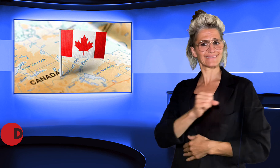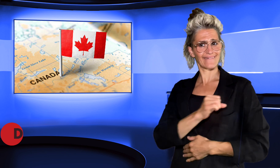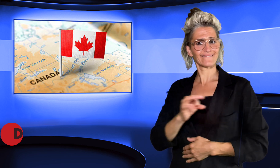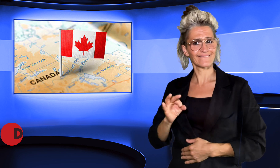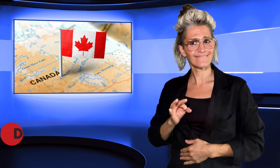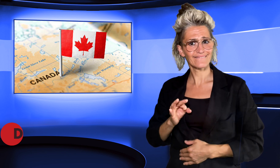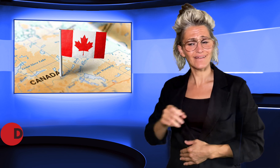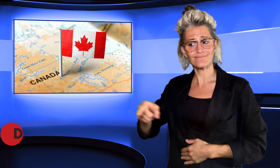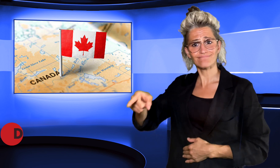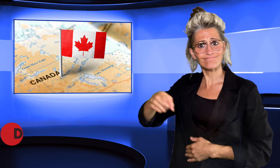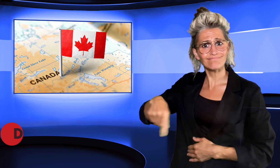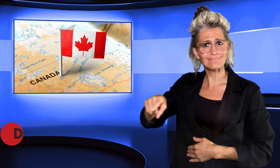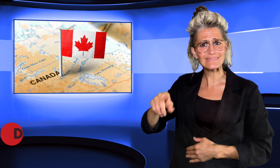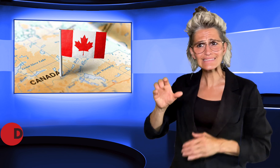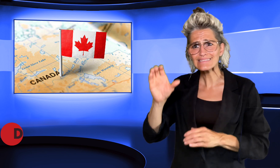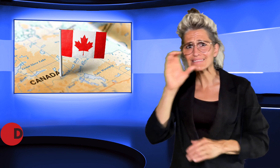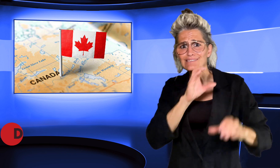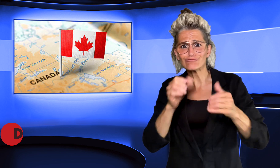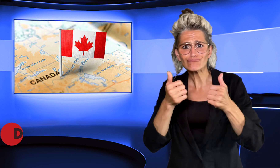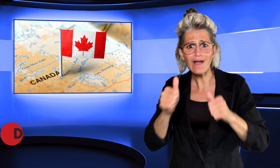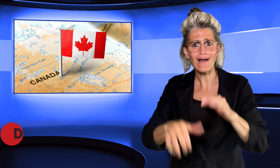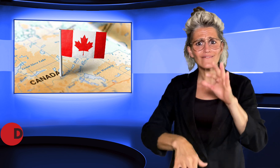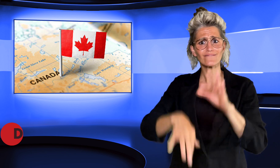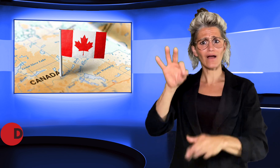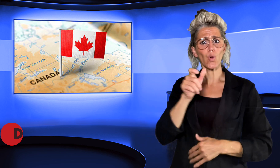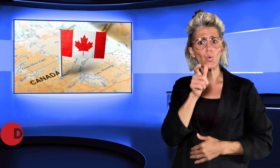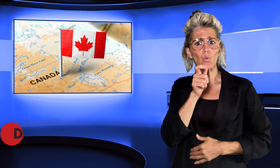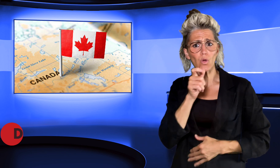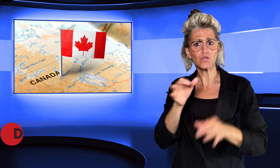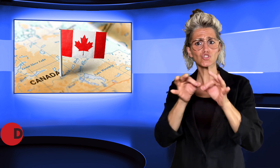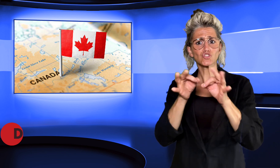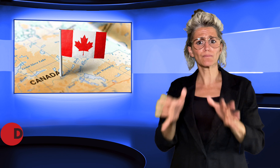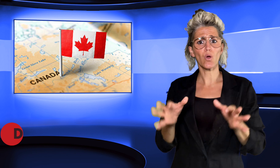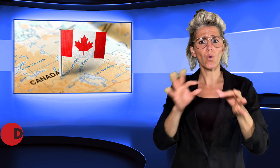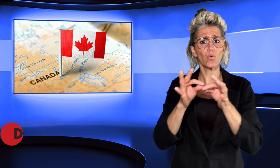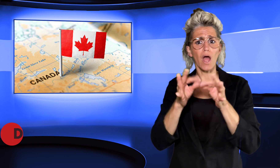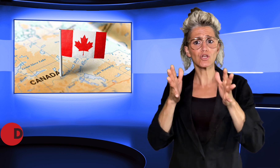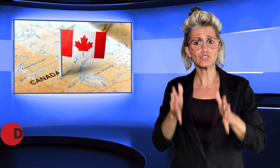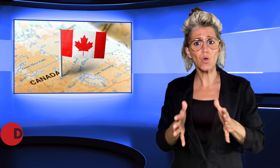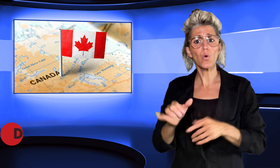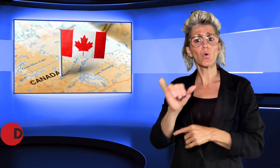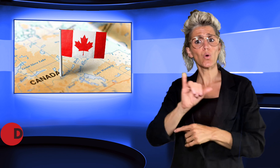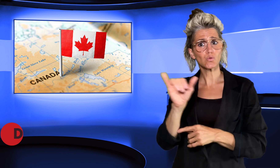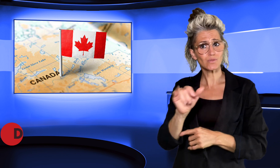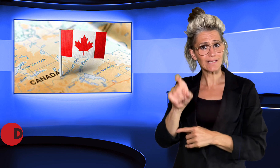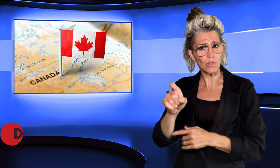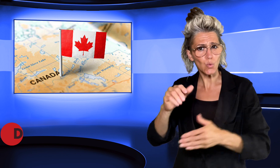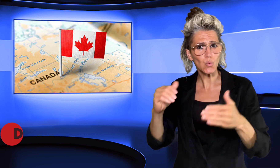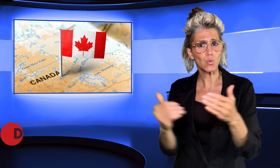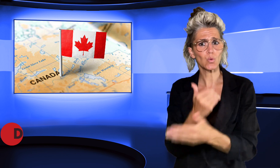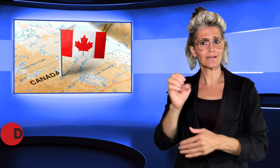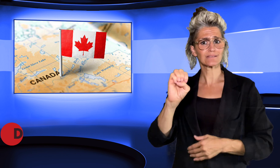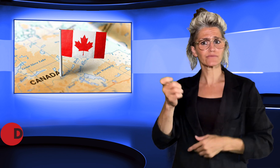along with finding an Interpreter Coordinator they also need to recruit